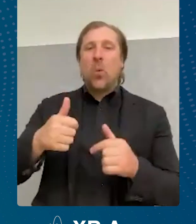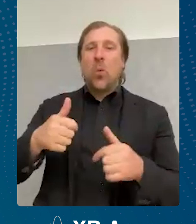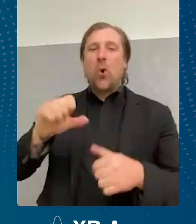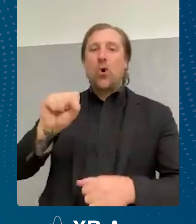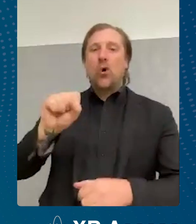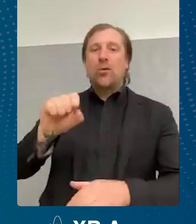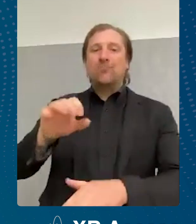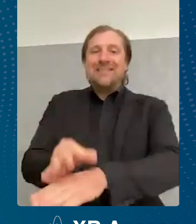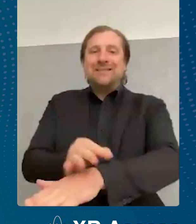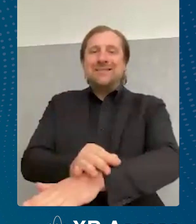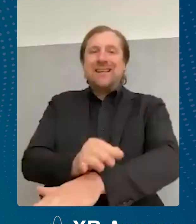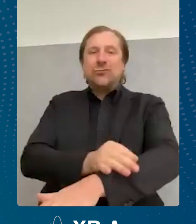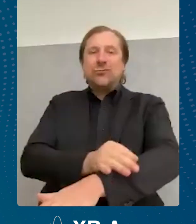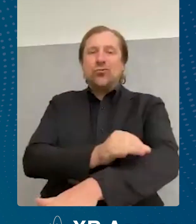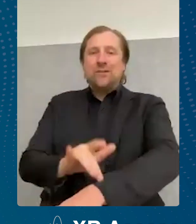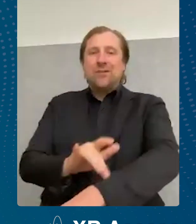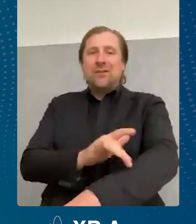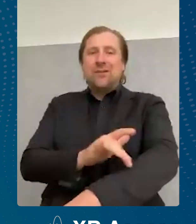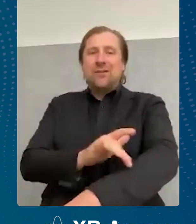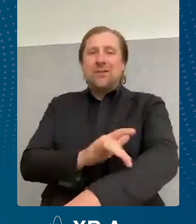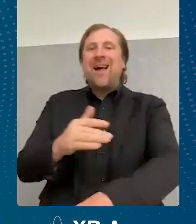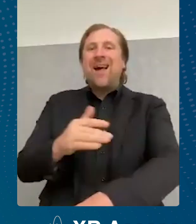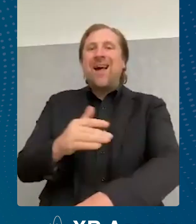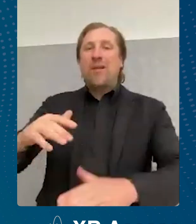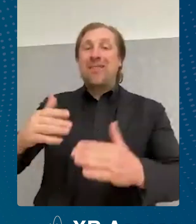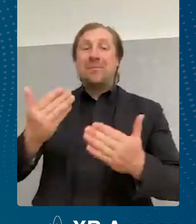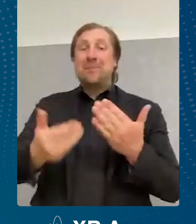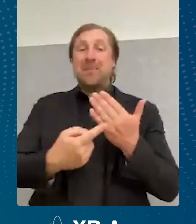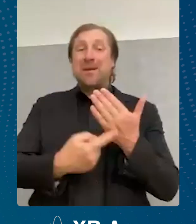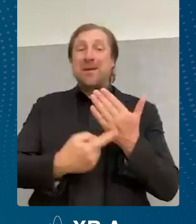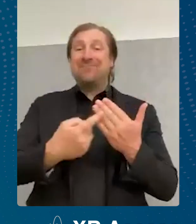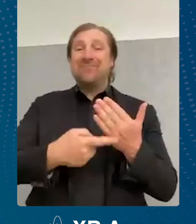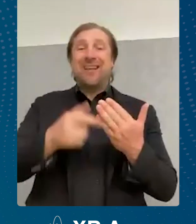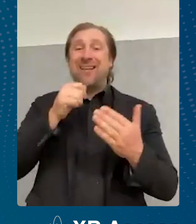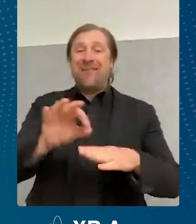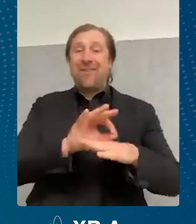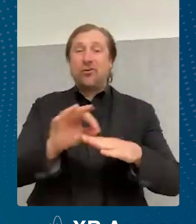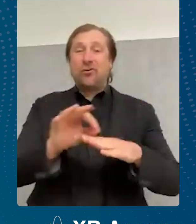on limbs that may not be usable or maybe they are not there.